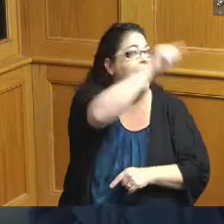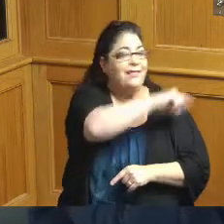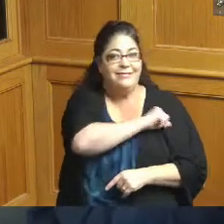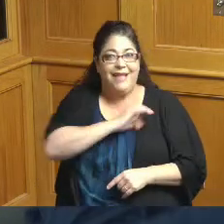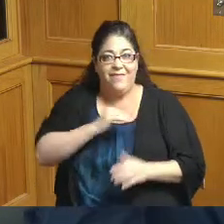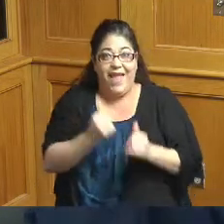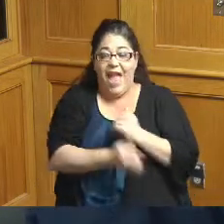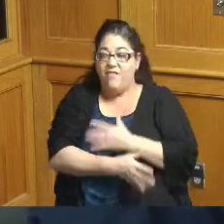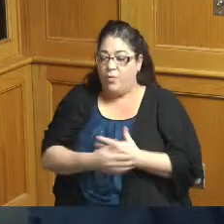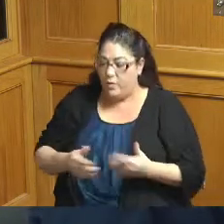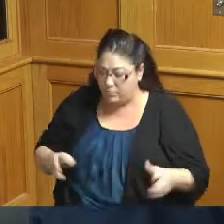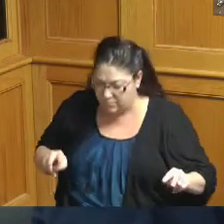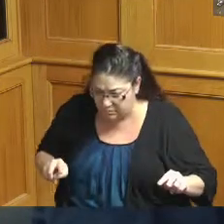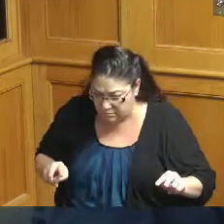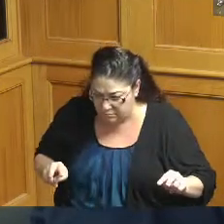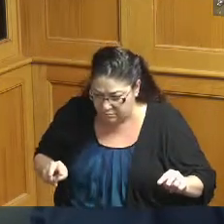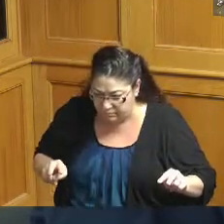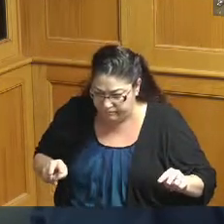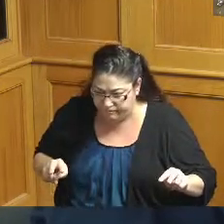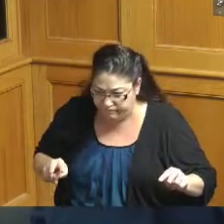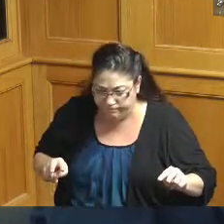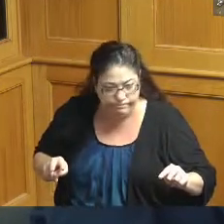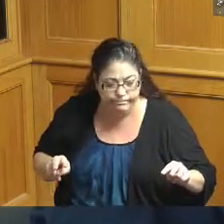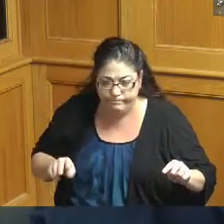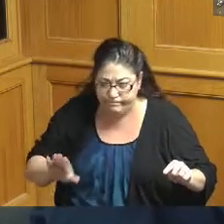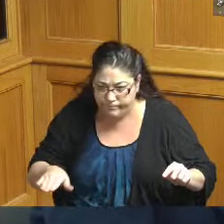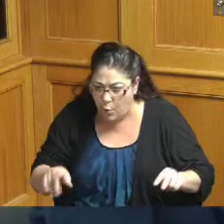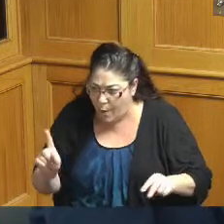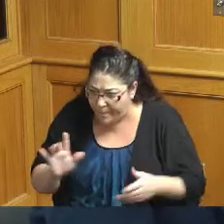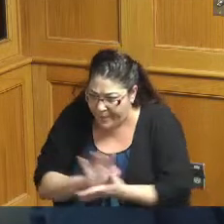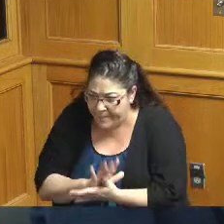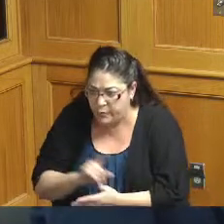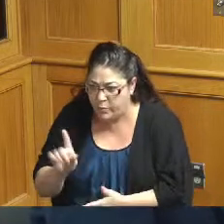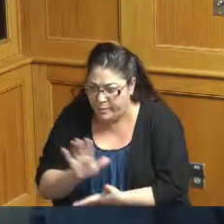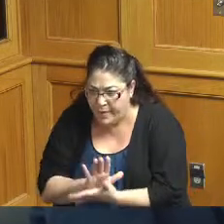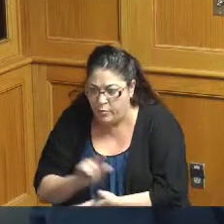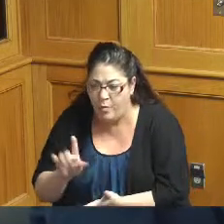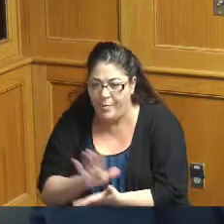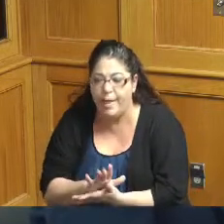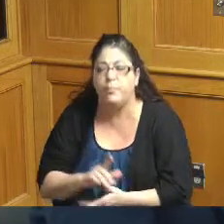the Judges all spending time chasing down correcting and creating decrees for litigants